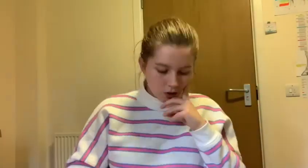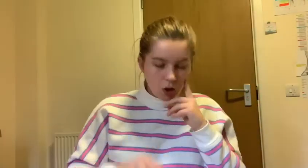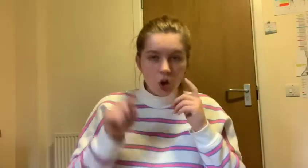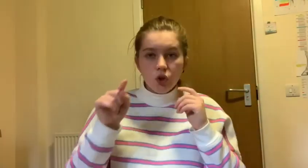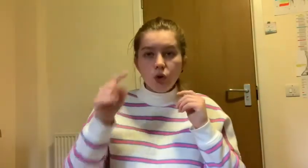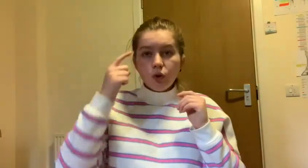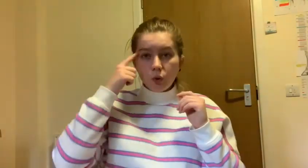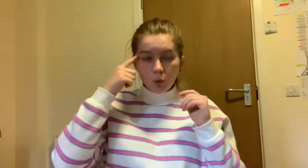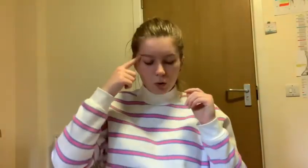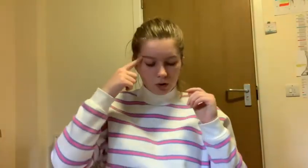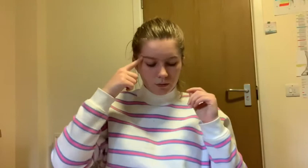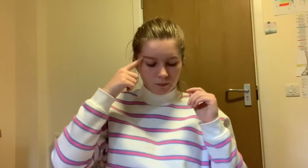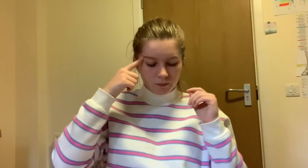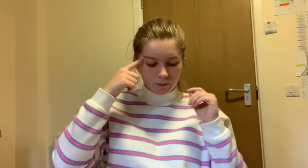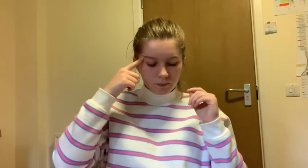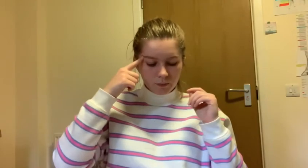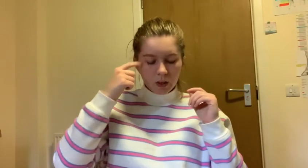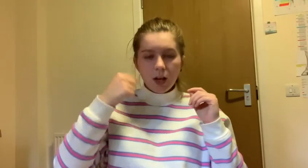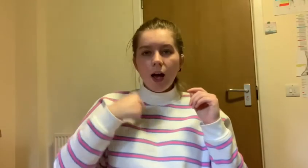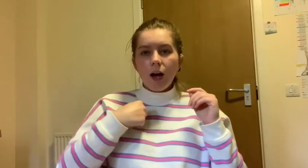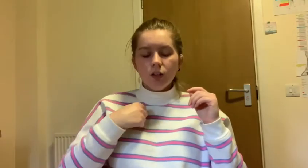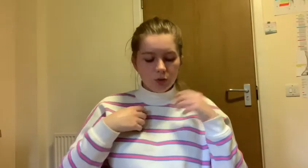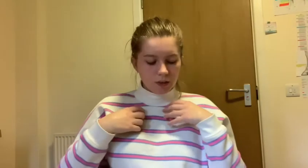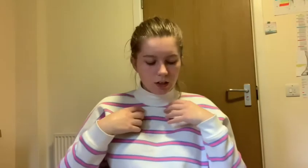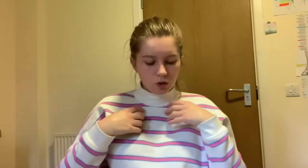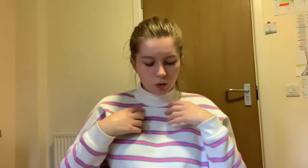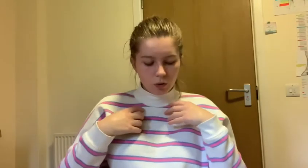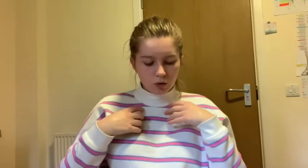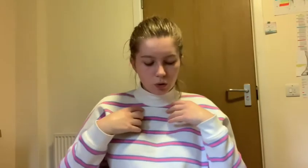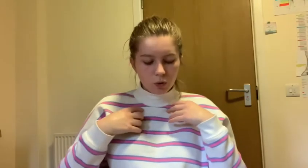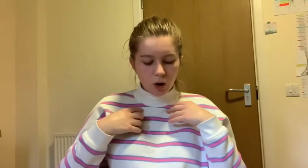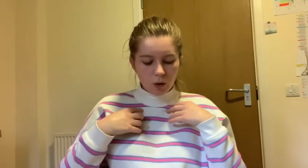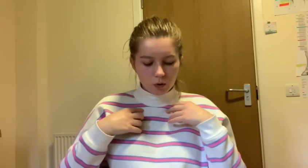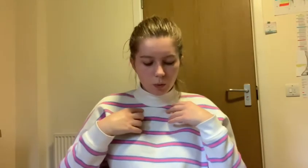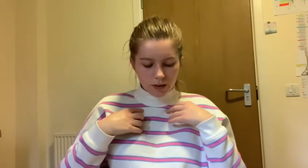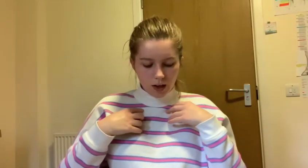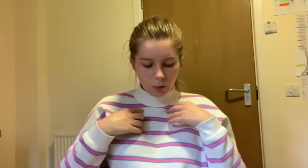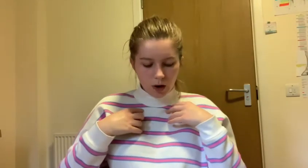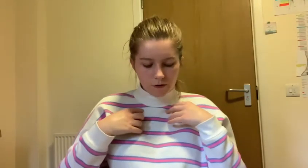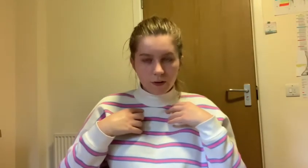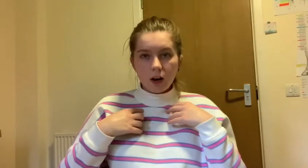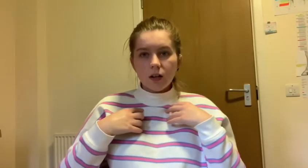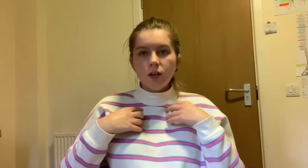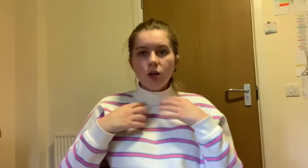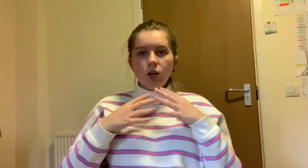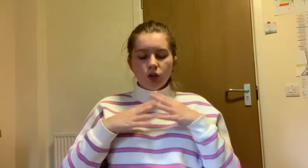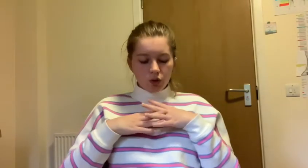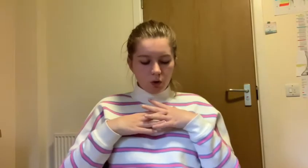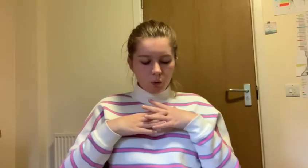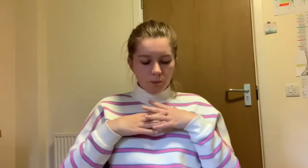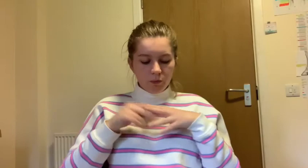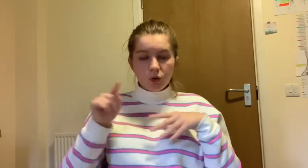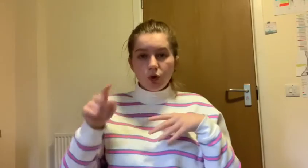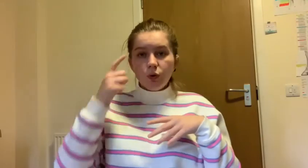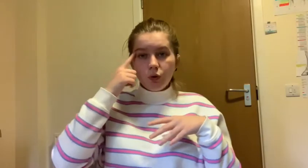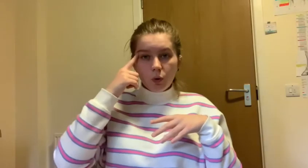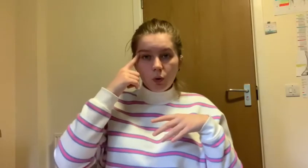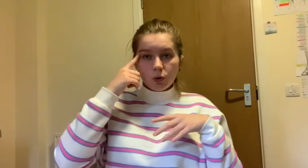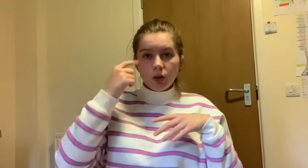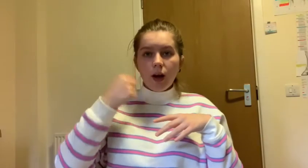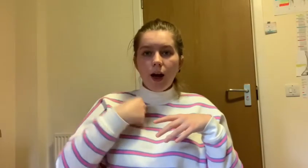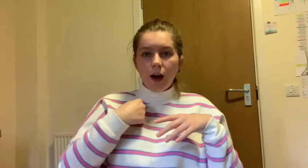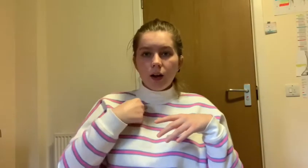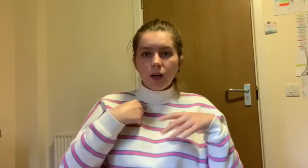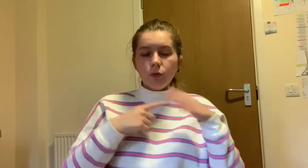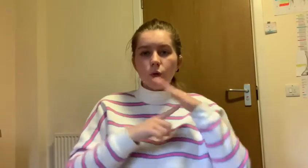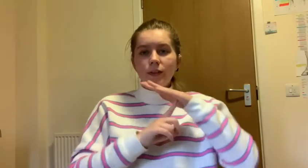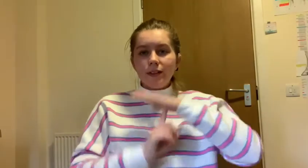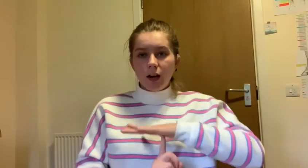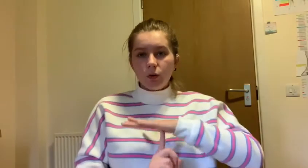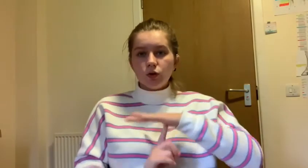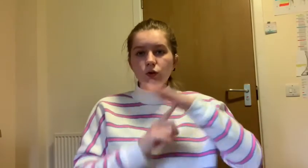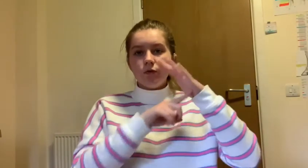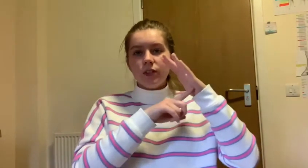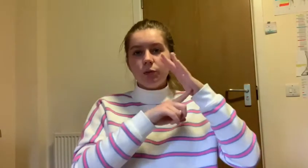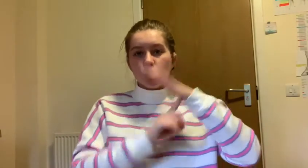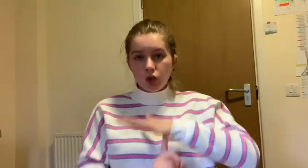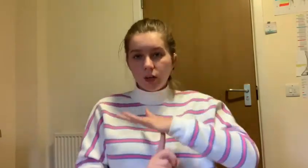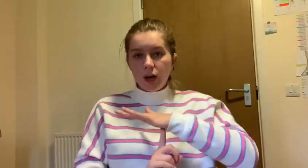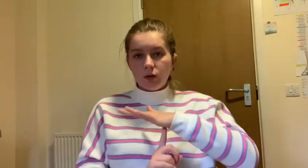"you thought" so he says "you thought I was going down but I'm fine", "you thought I was going down" So something is pushing you down.